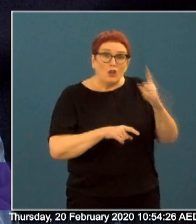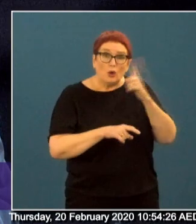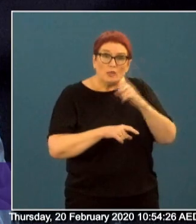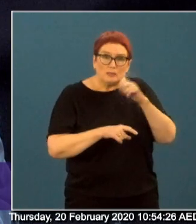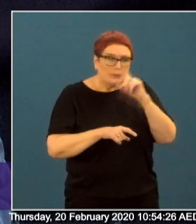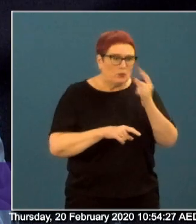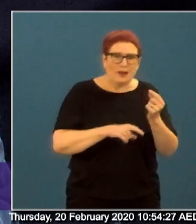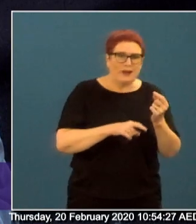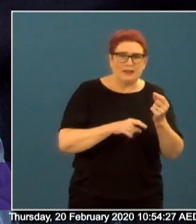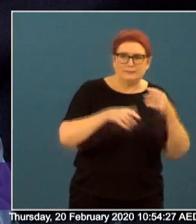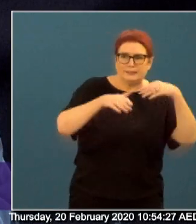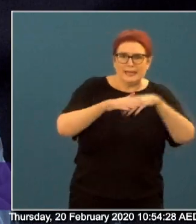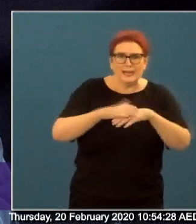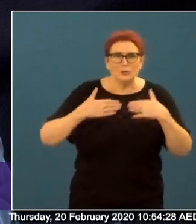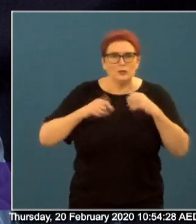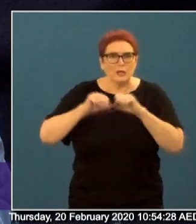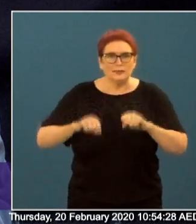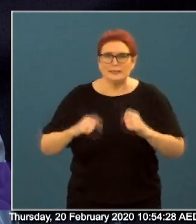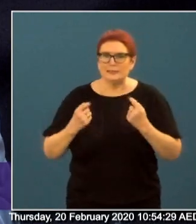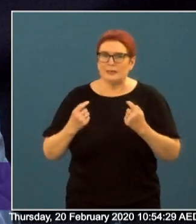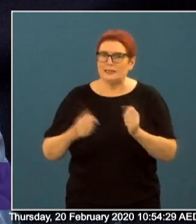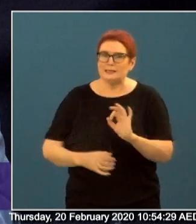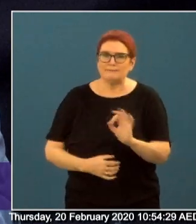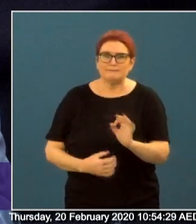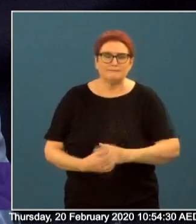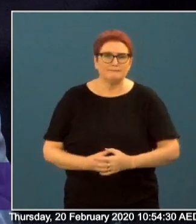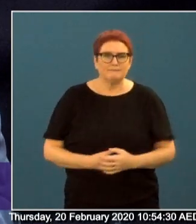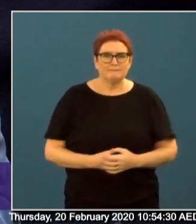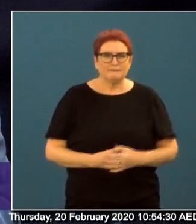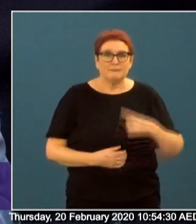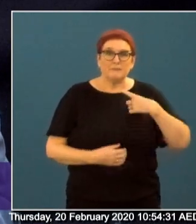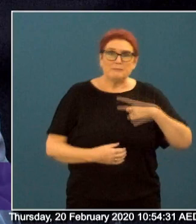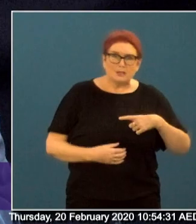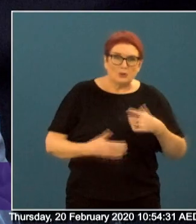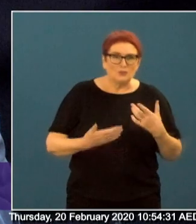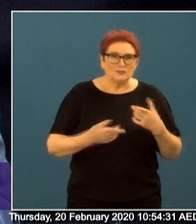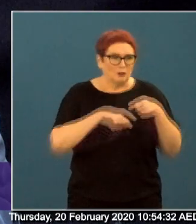accessing good health care, in the sense that their access may be dependent on gatekeepers who are supporting them.